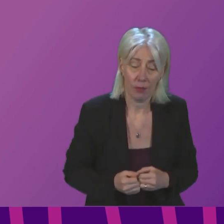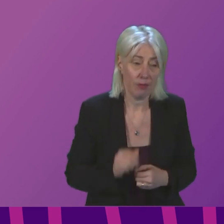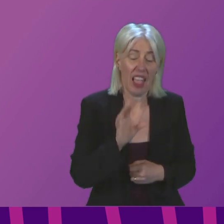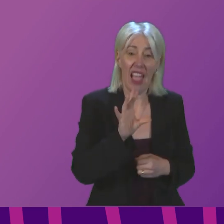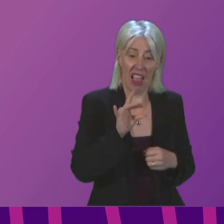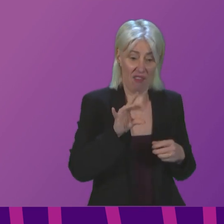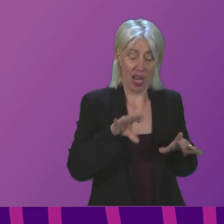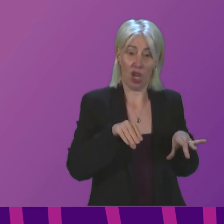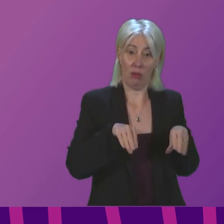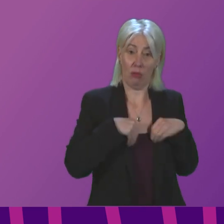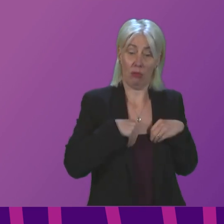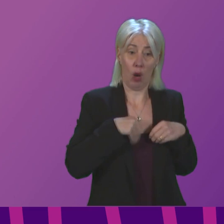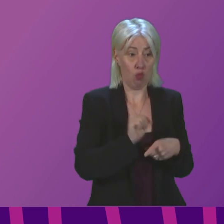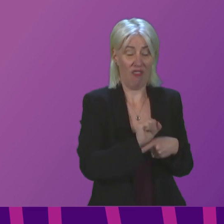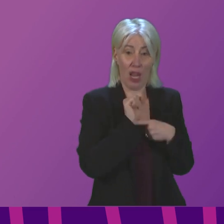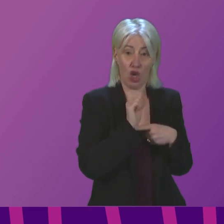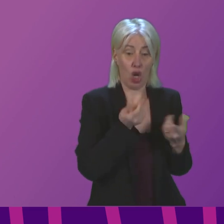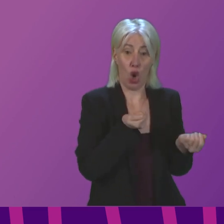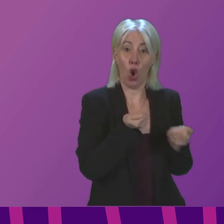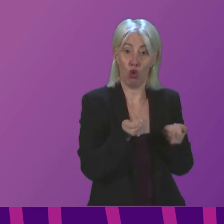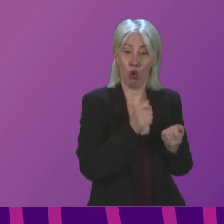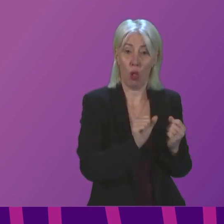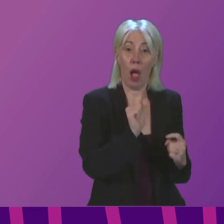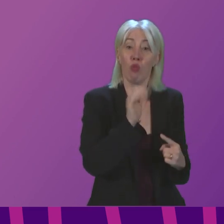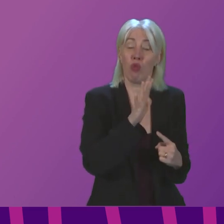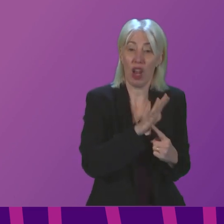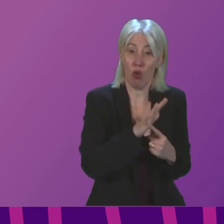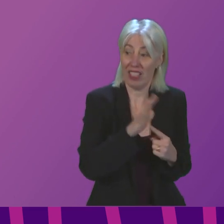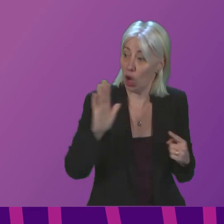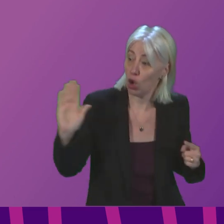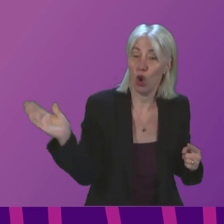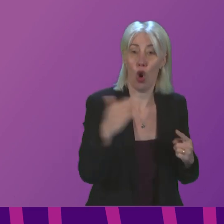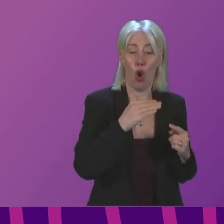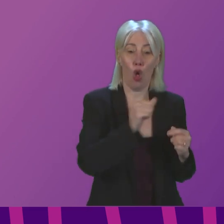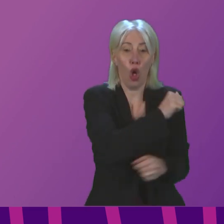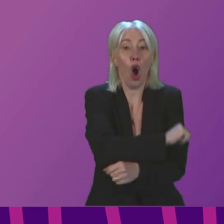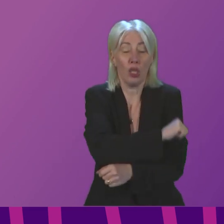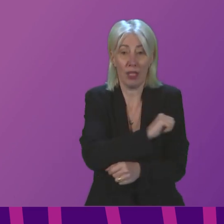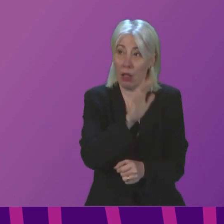Infection prevention and control is a priority in every hospital all the time, which is absolutely